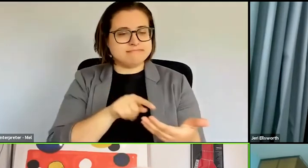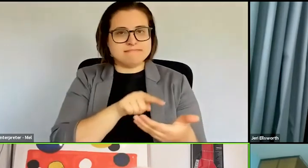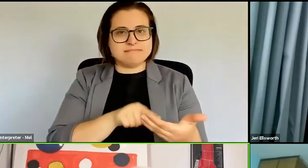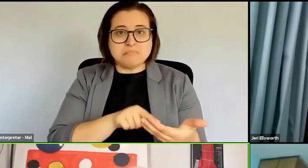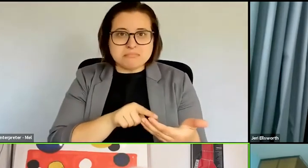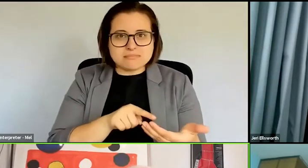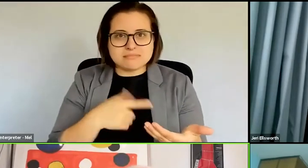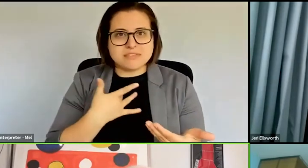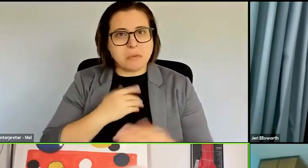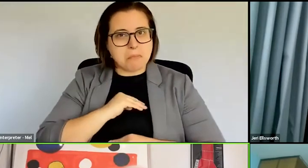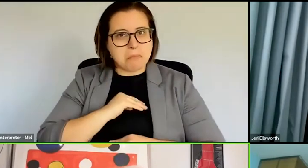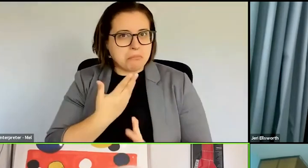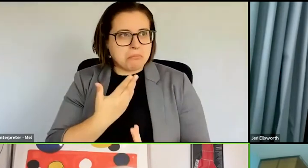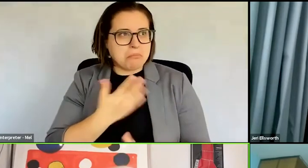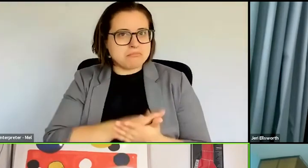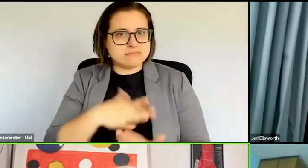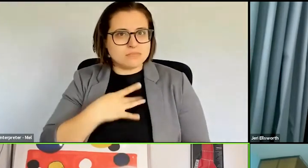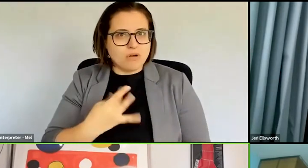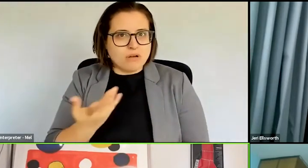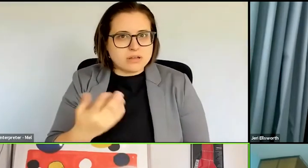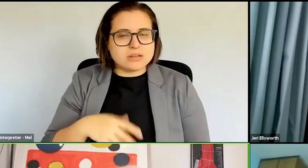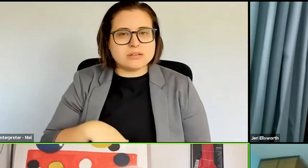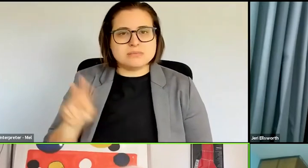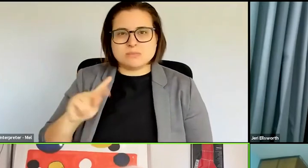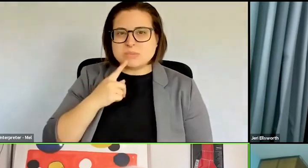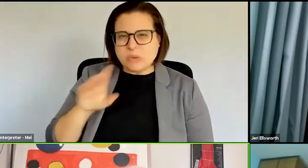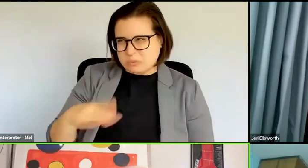actually find very convenient, and when people say well wouldn't you rather use voice and the answer